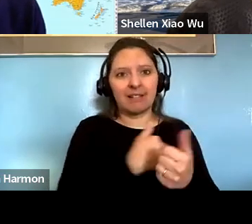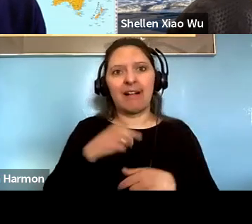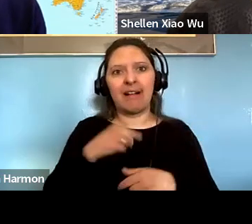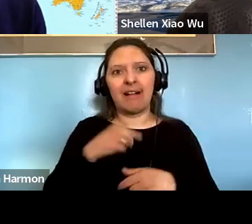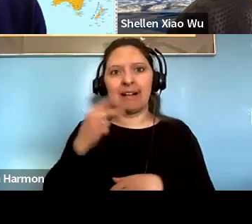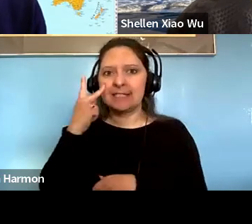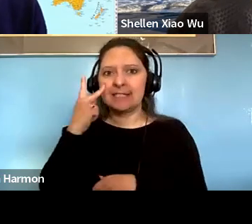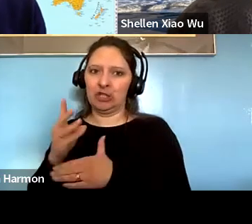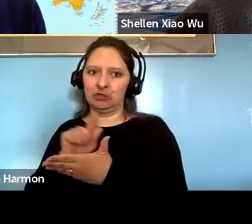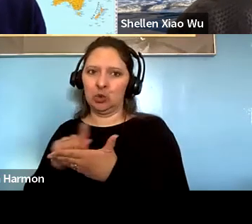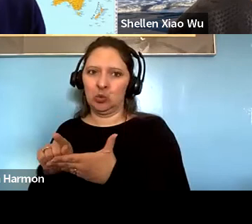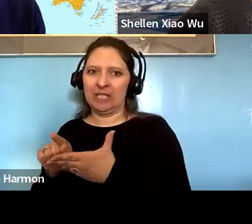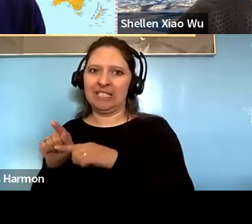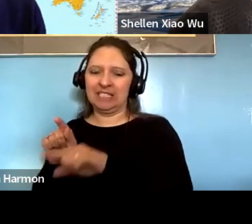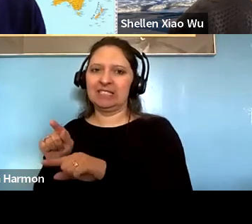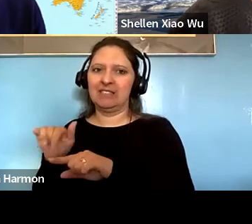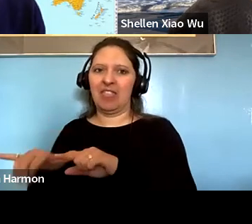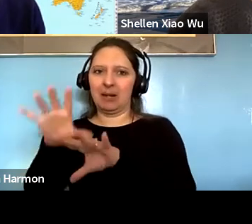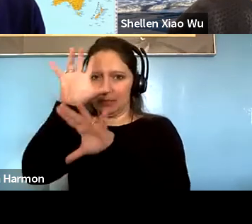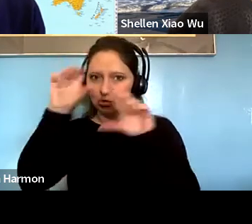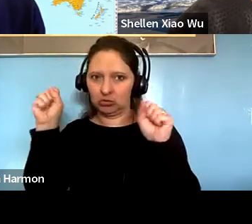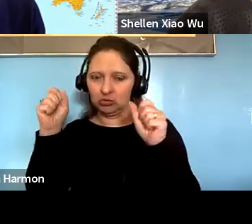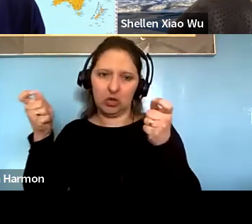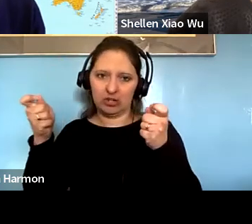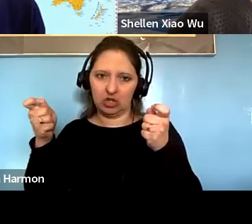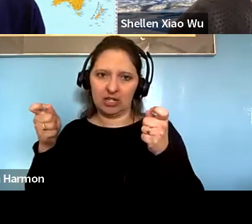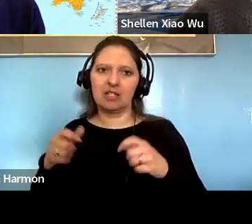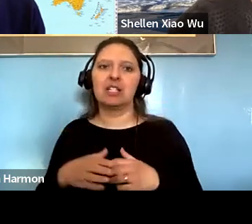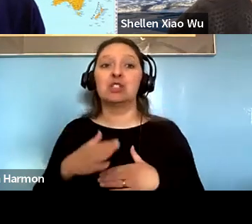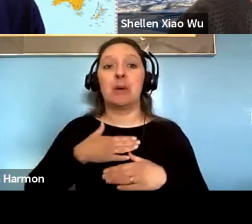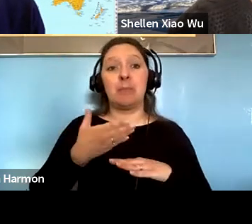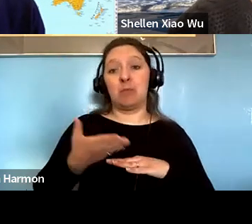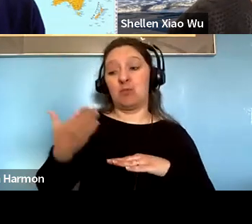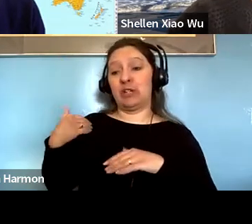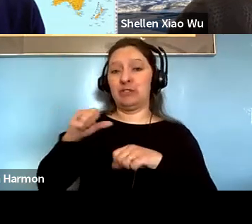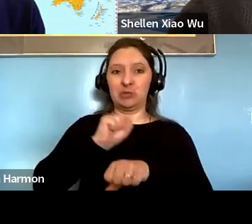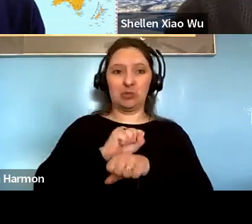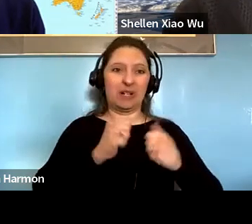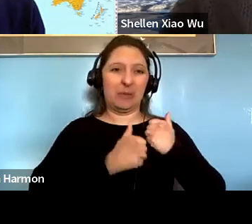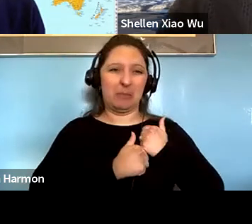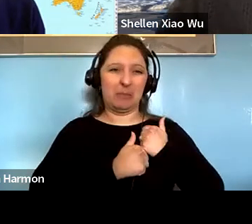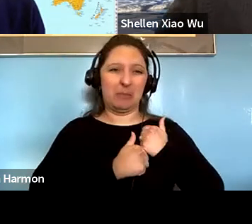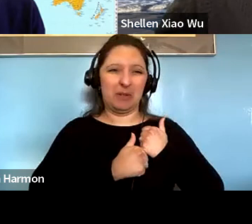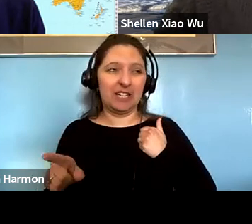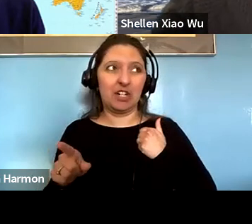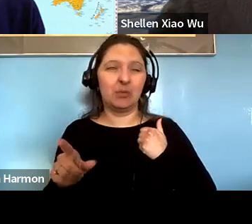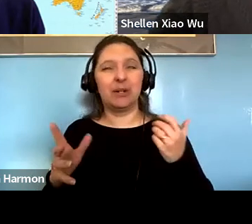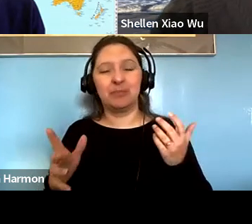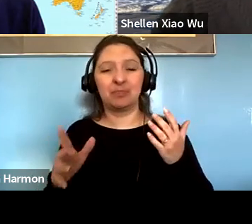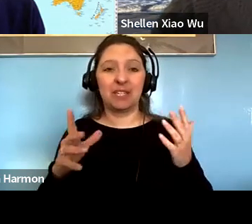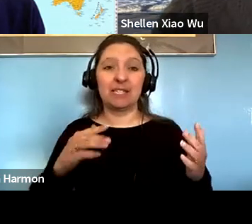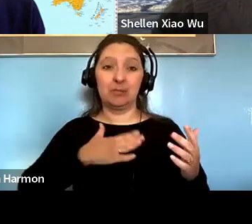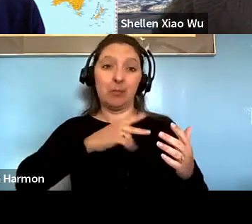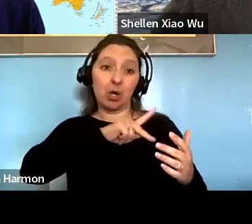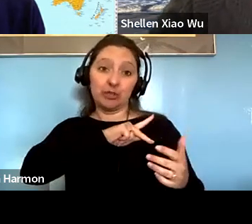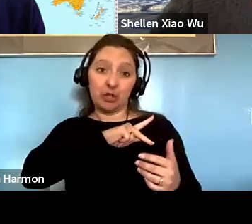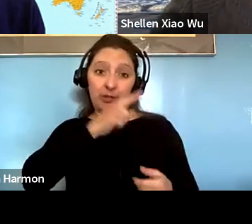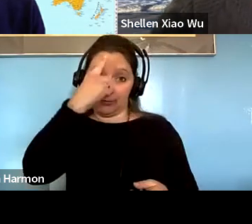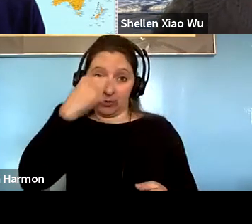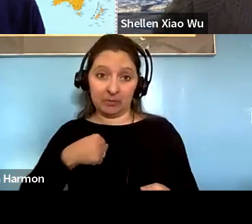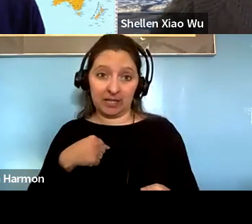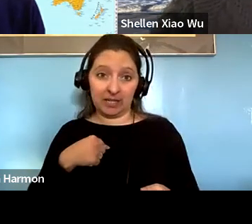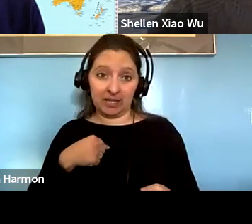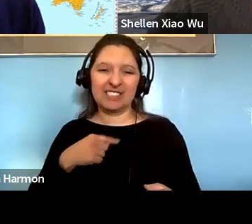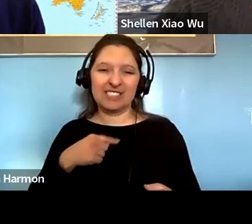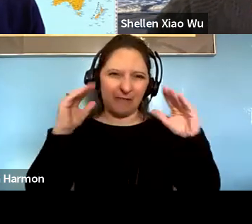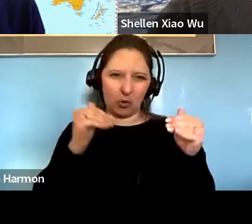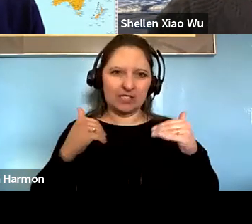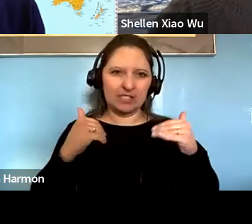Salvador Santino Regilme: The administration so, and you know in my previous work with the military so there's something that has a personal thing and that's why the book I just focus mainly on fiscal integrity rights.